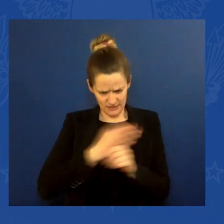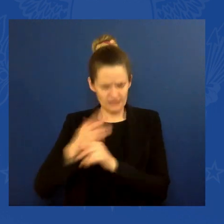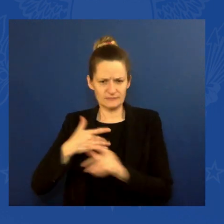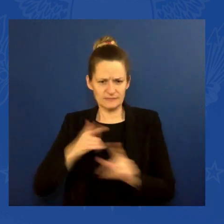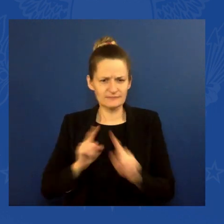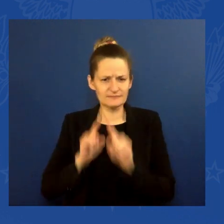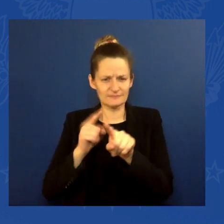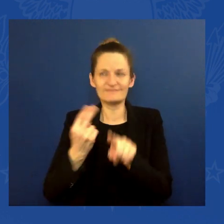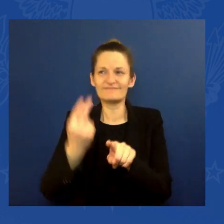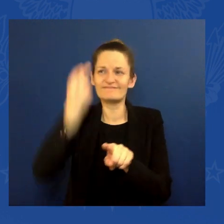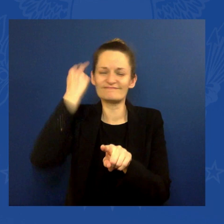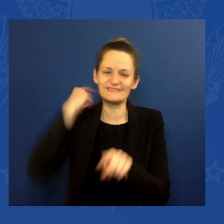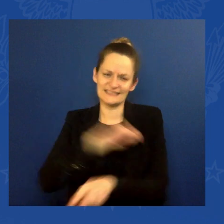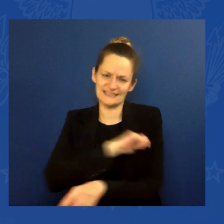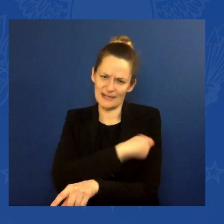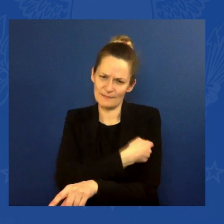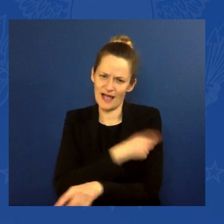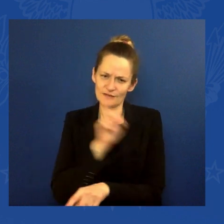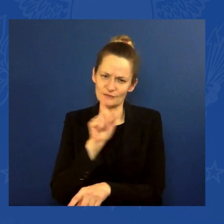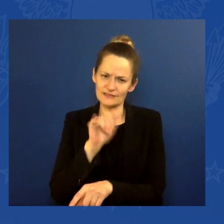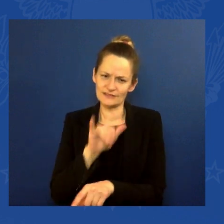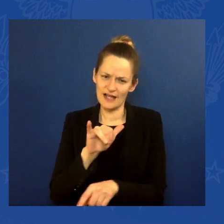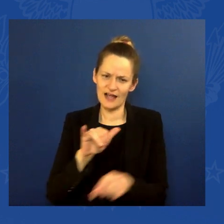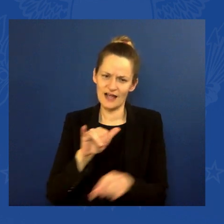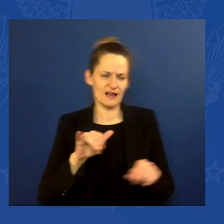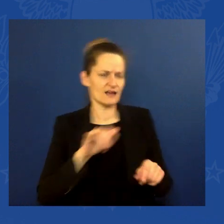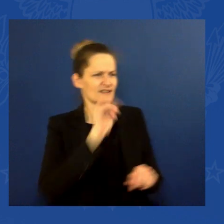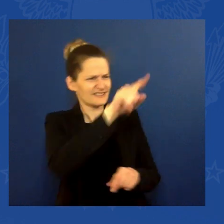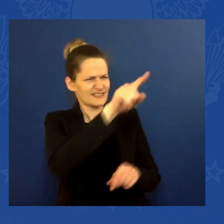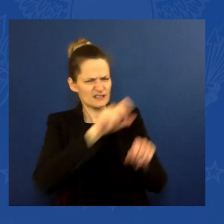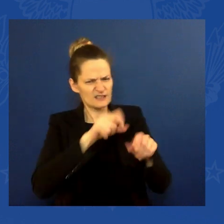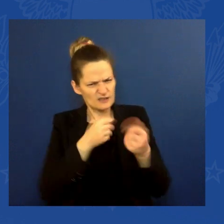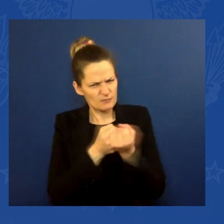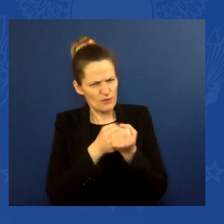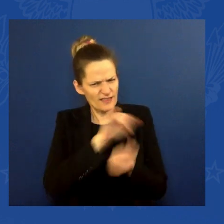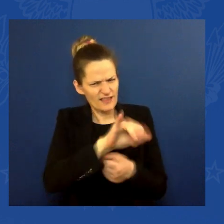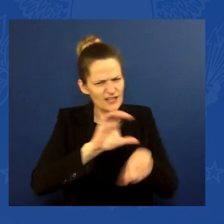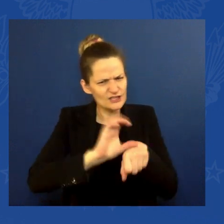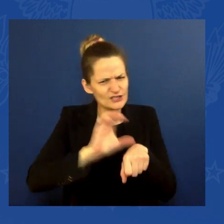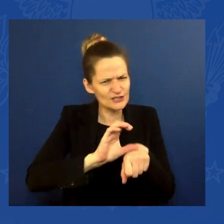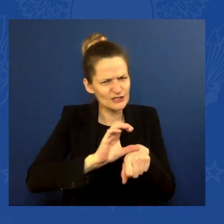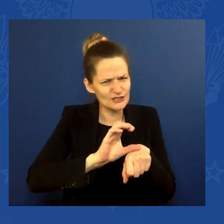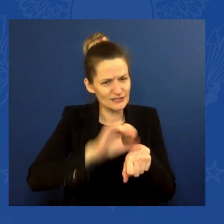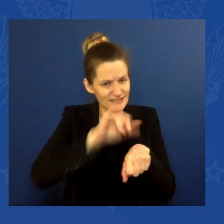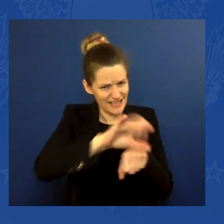The society was started in 1990 by a dear friend, late Father Jim Trainor,